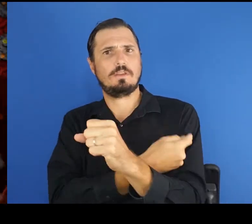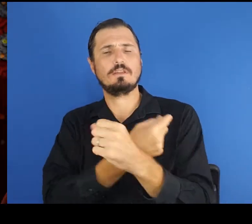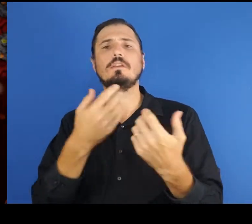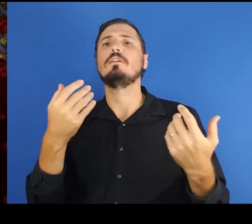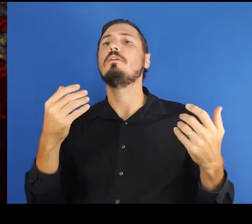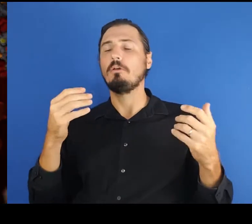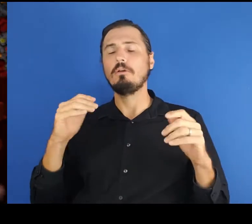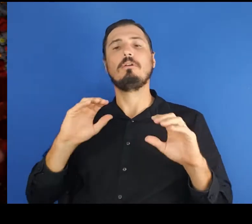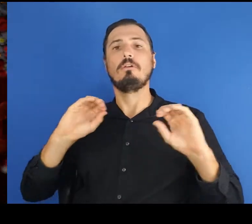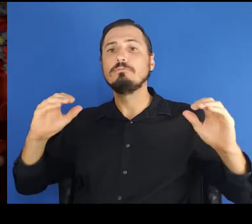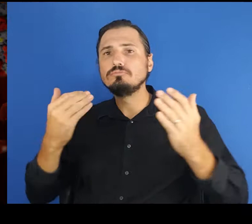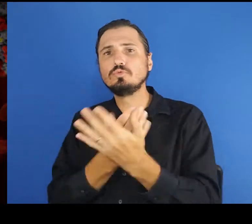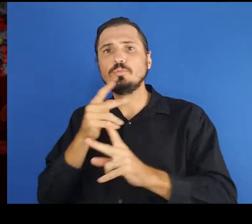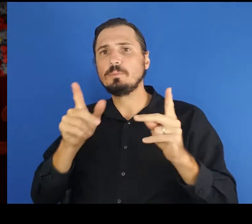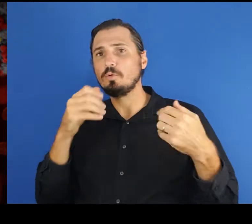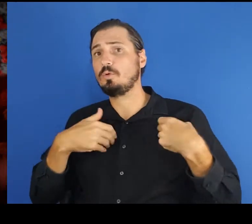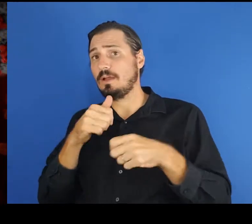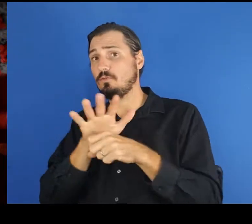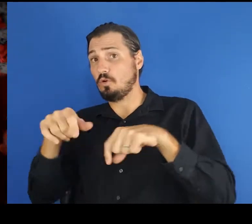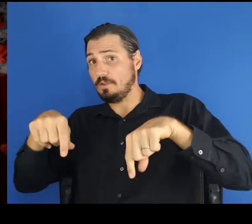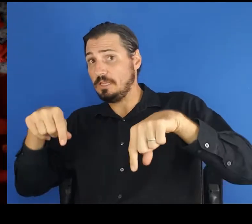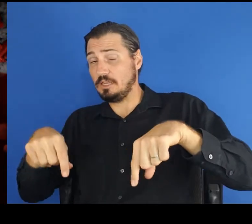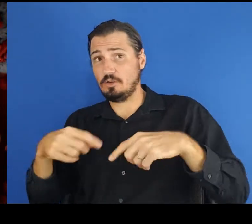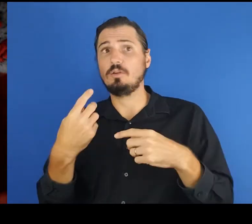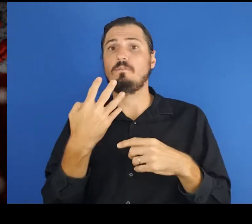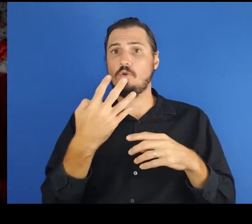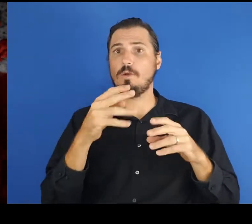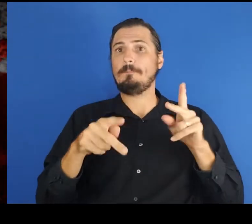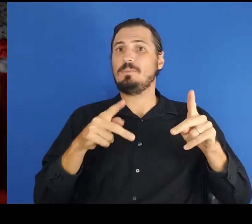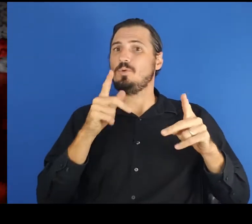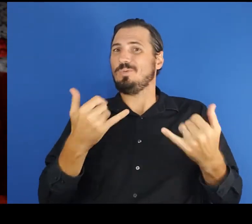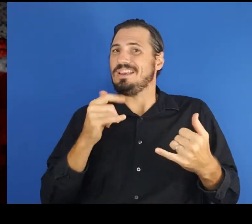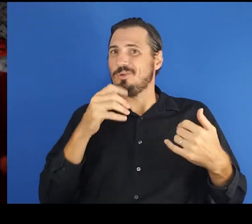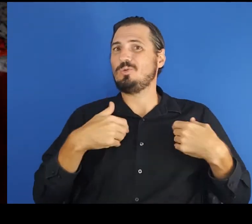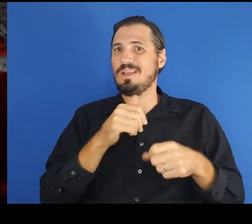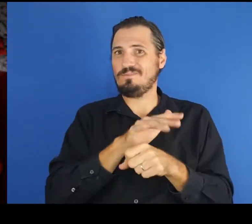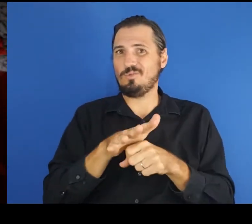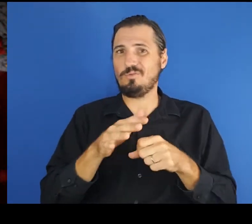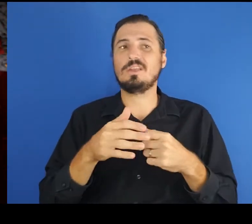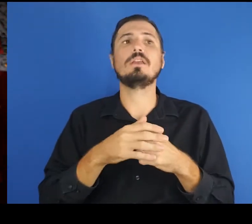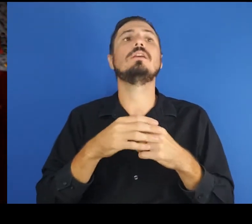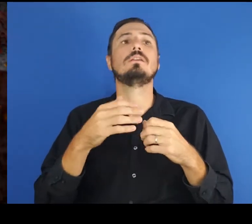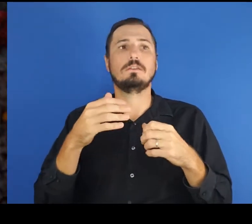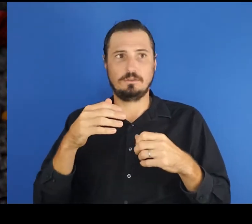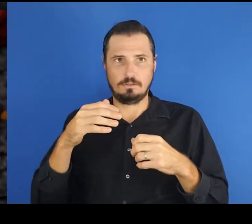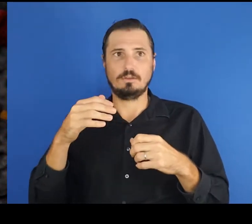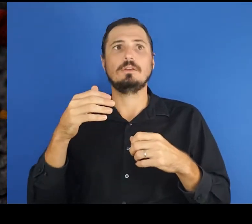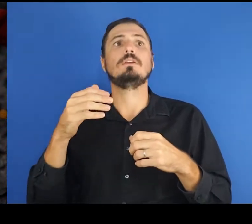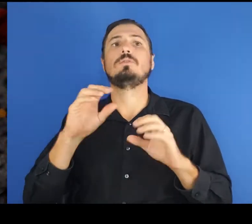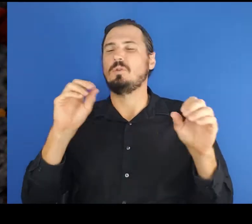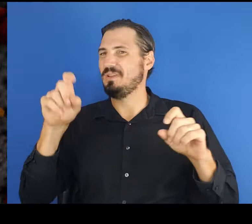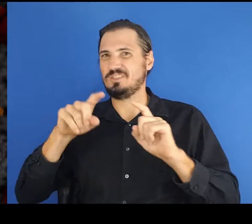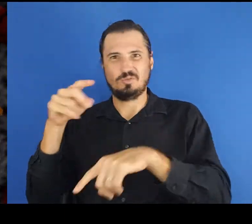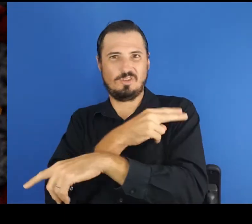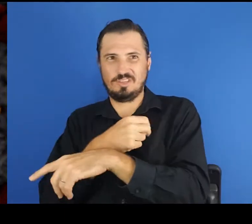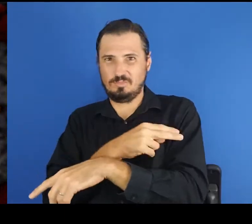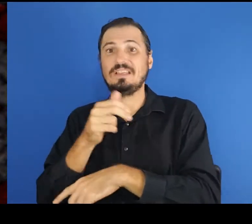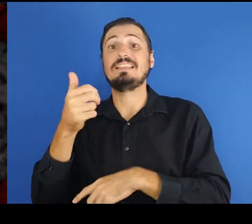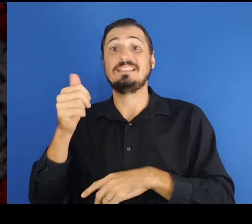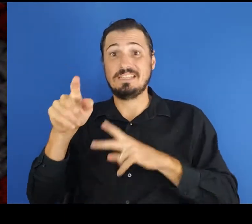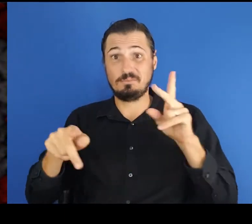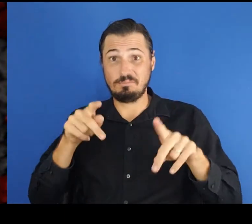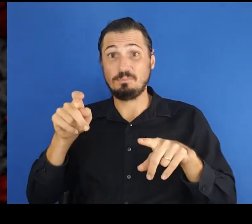We have no new cases and 4 active cases. No one is hospitalized. 10 people are in Department of Health-directed quarantine